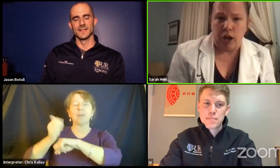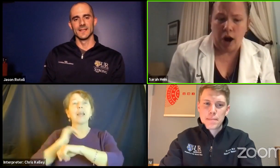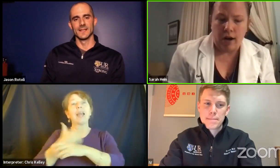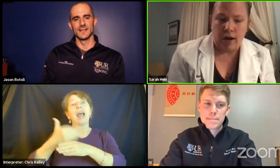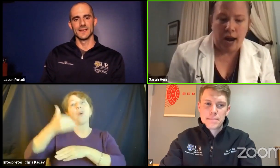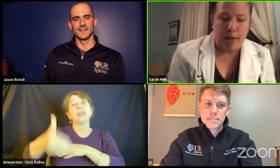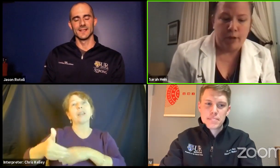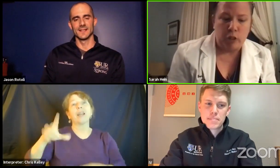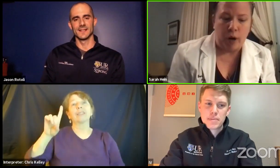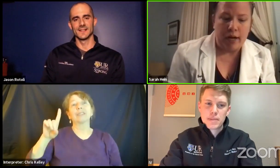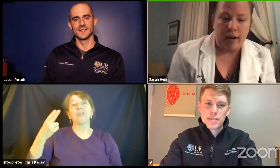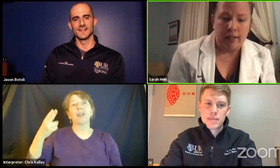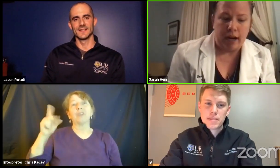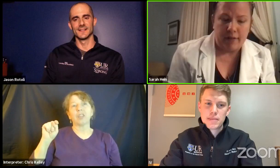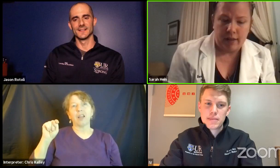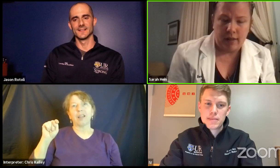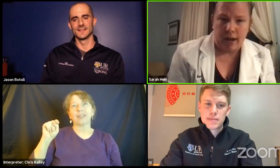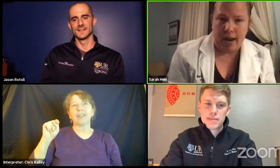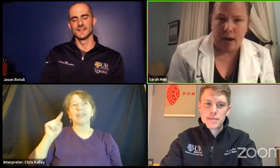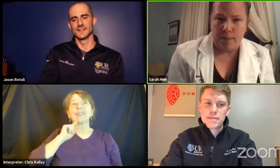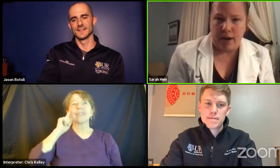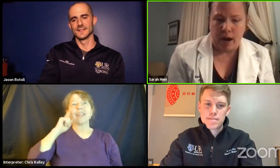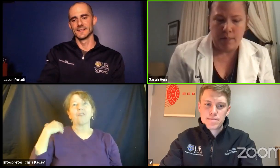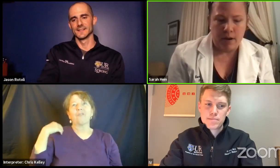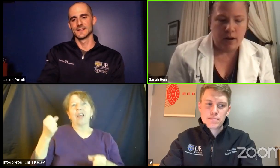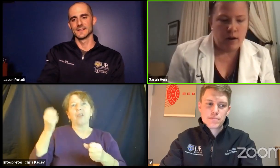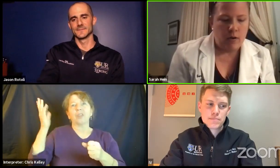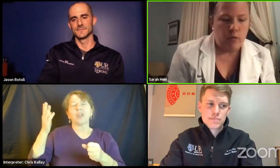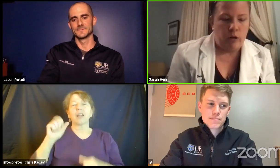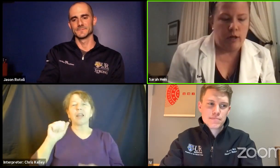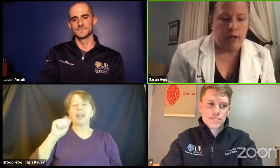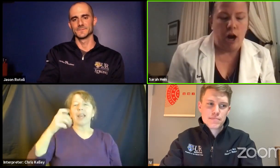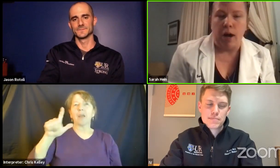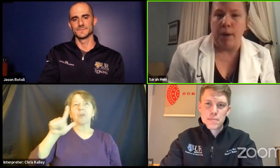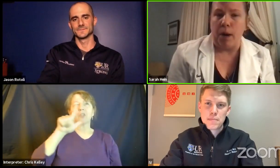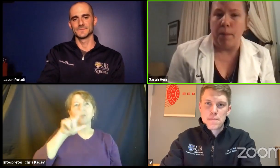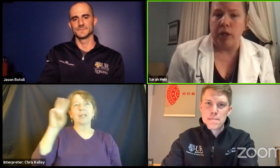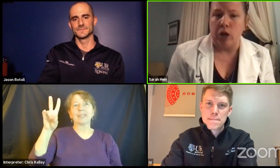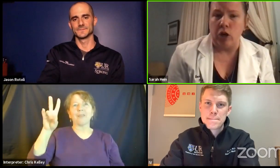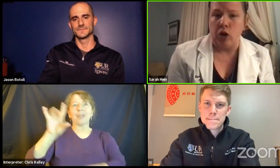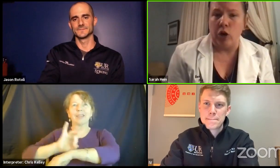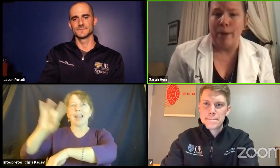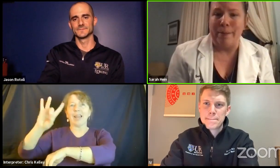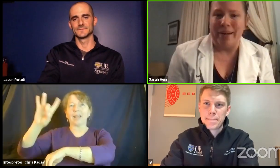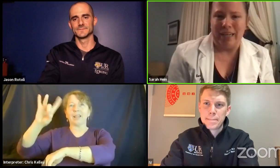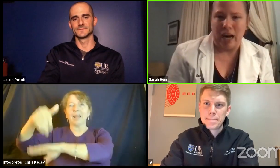But once again please don't hesitate to call 911 if it's a medical emergency.